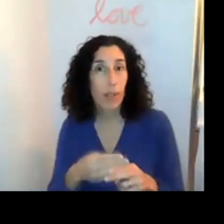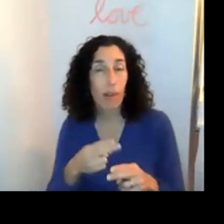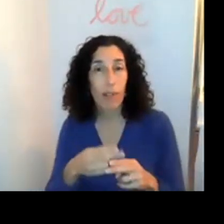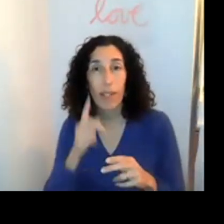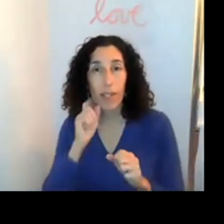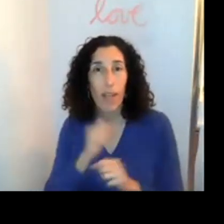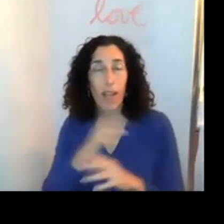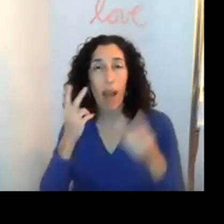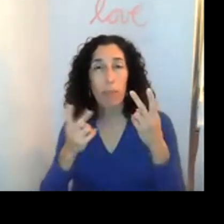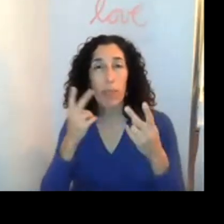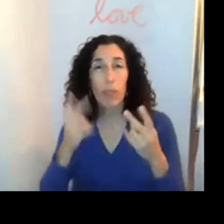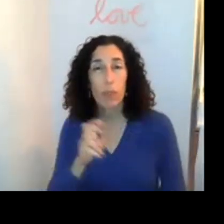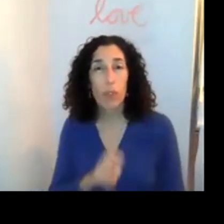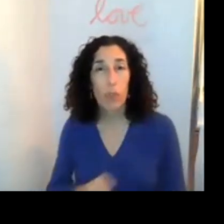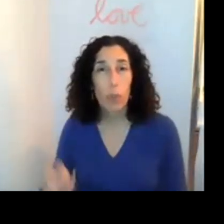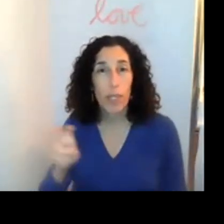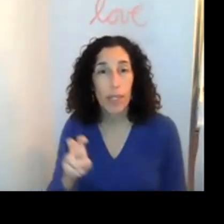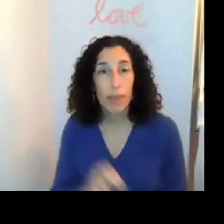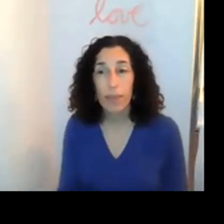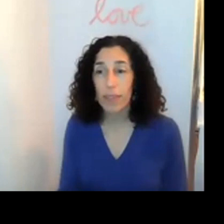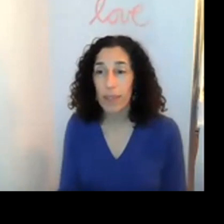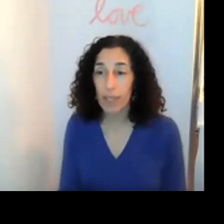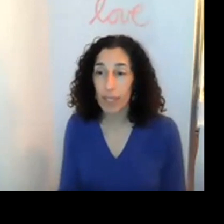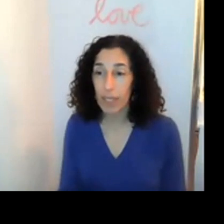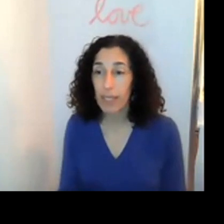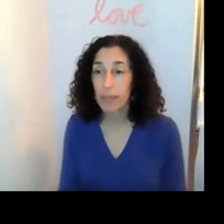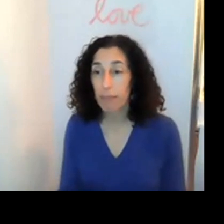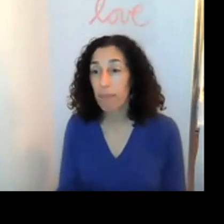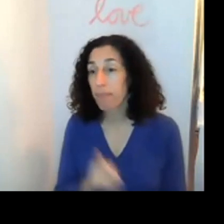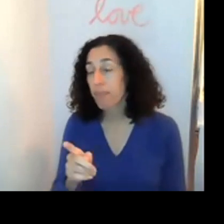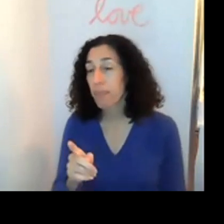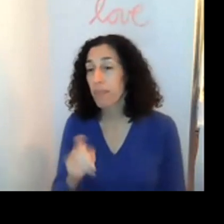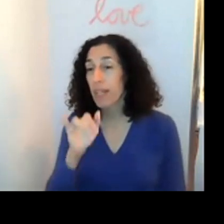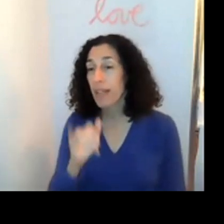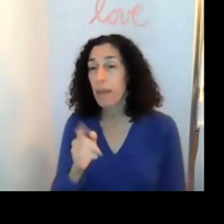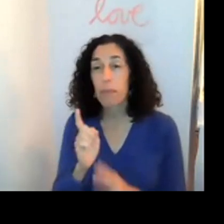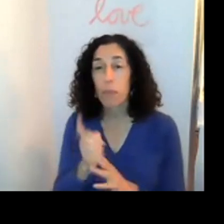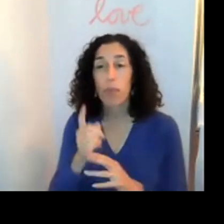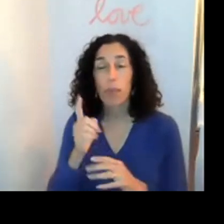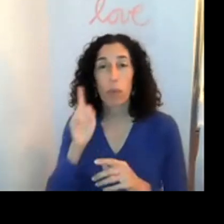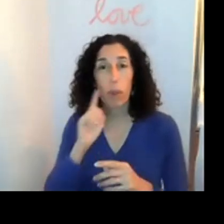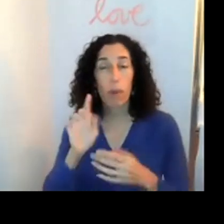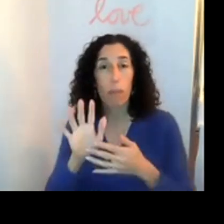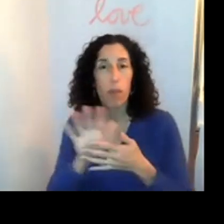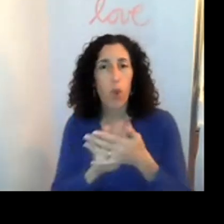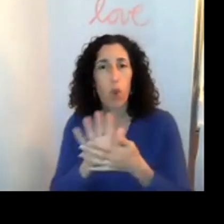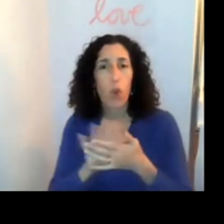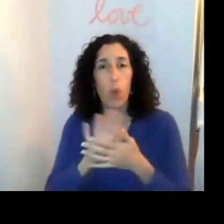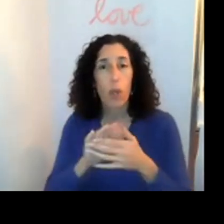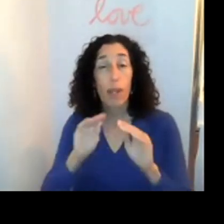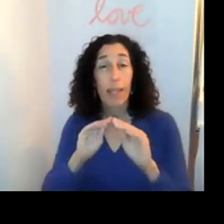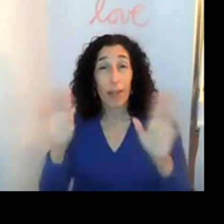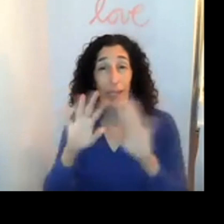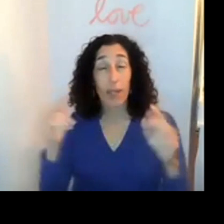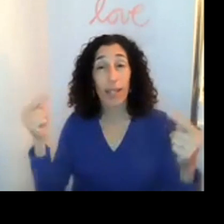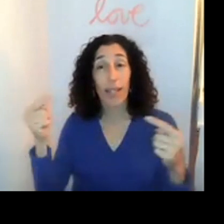Cavar wrote in the chat, “the fedora tells you all you need to know about that.”And